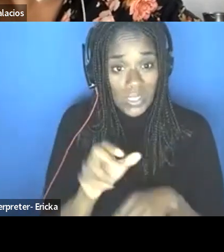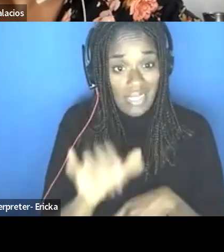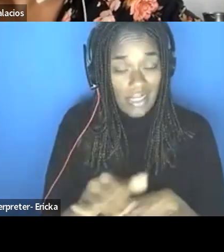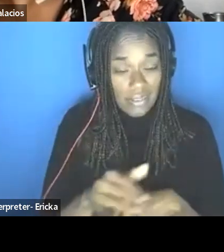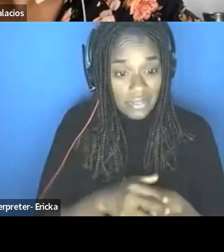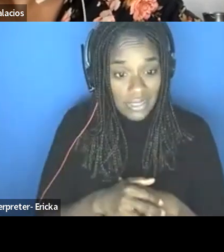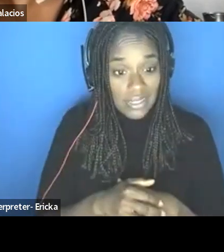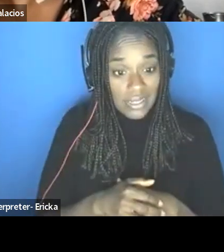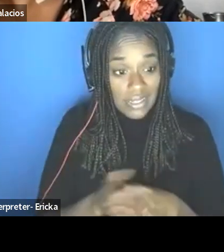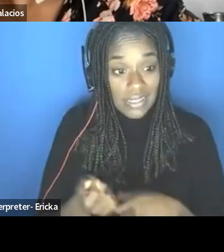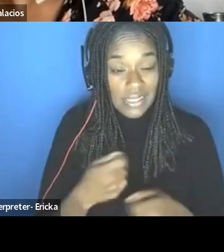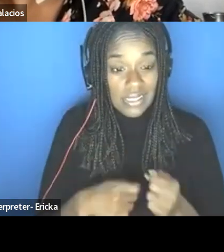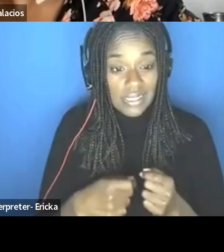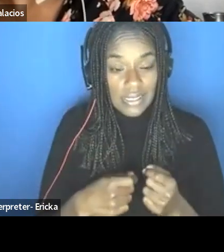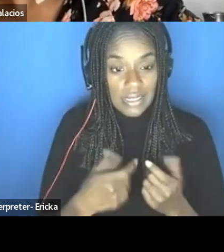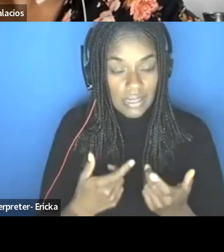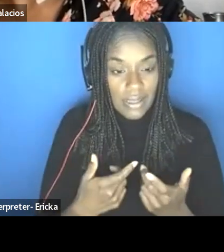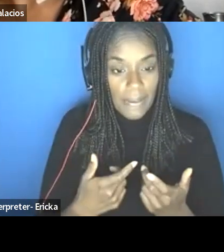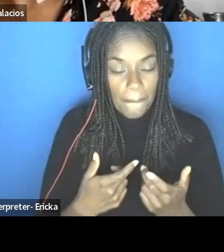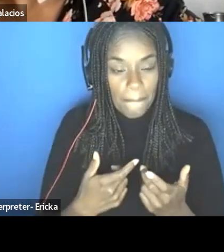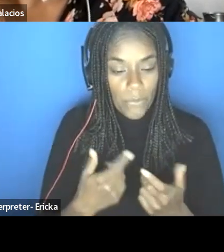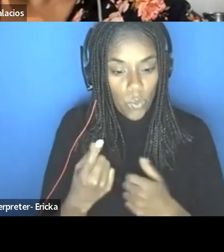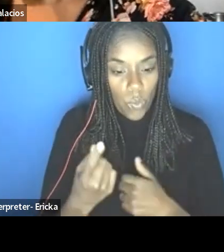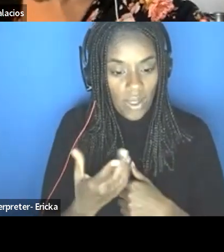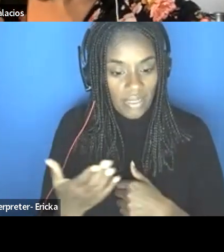And just use that.